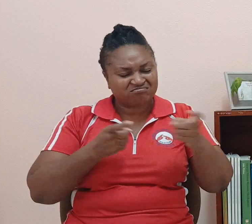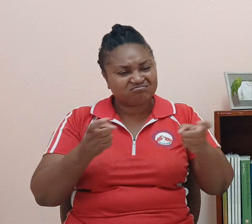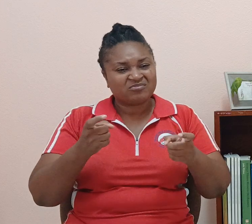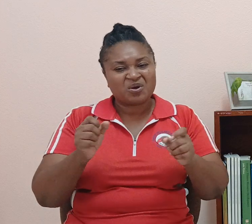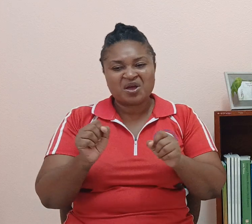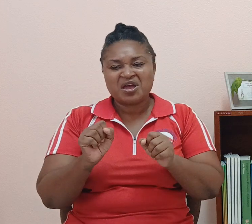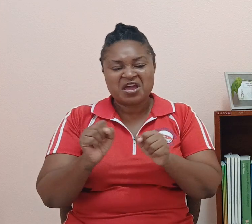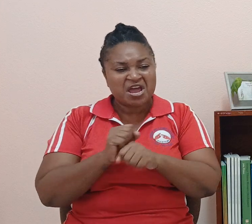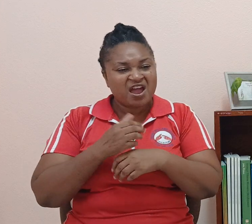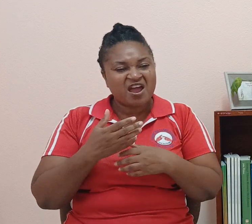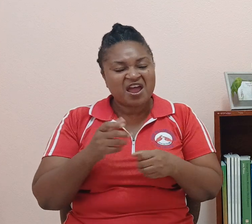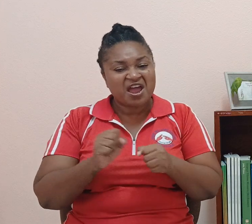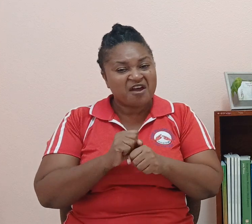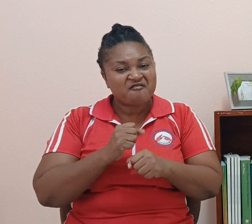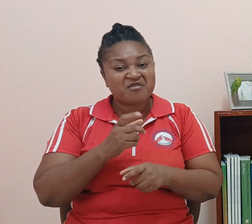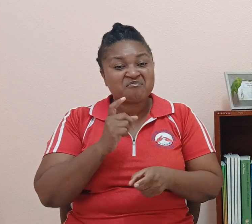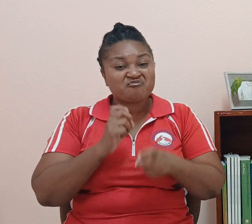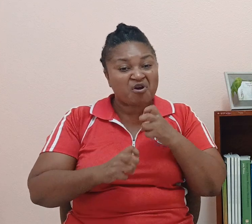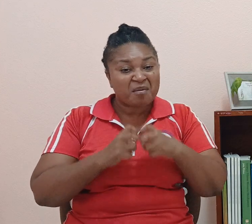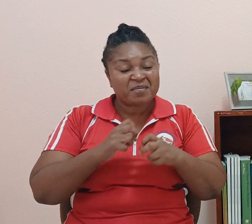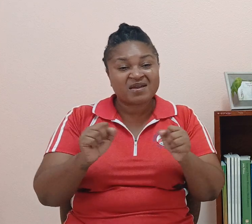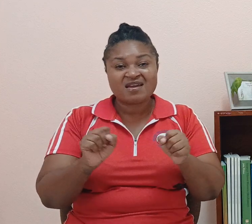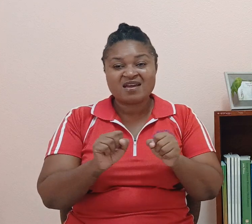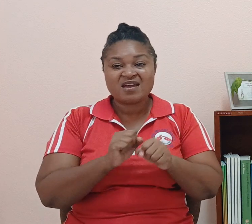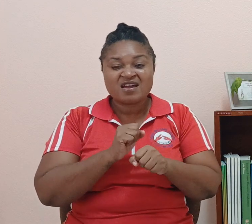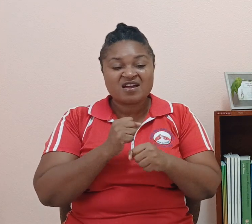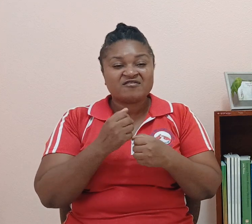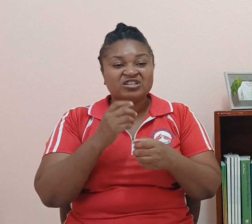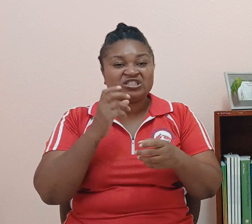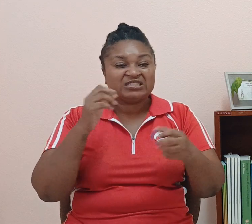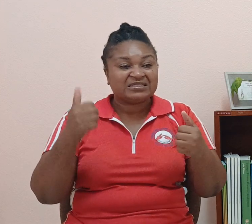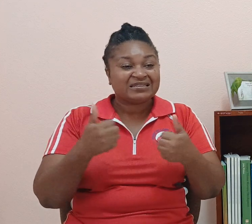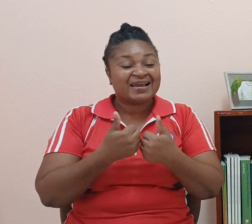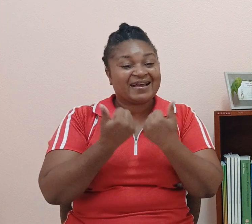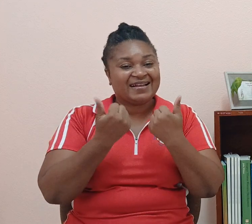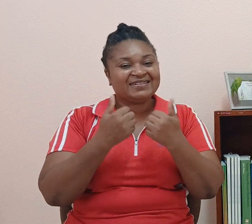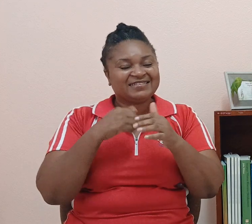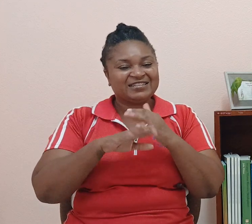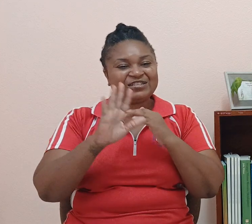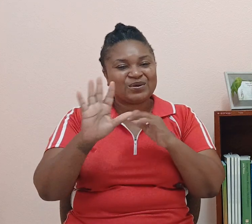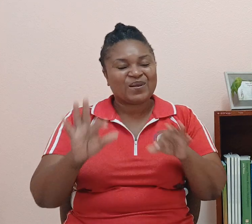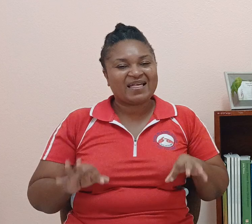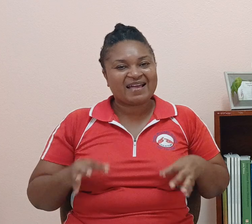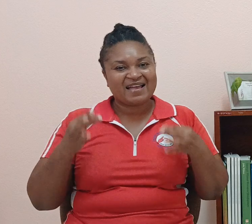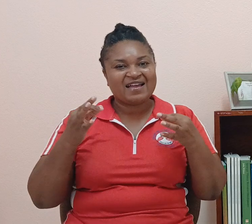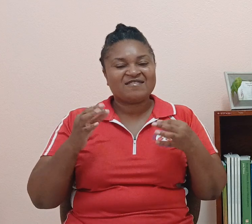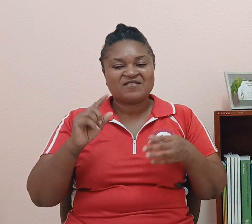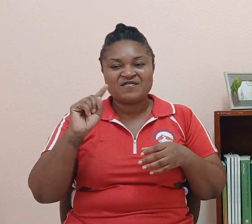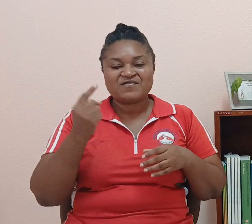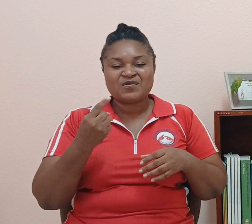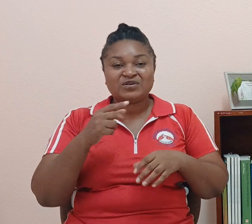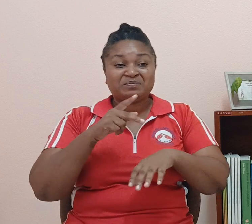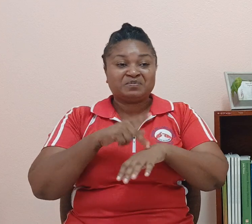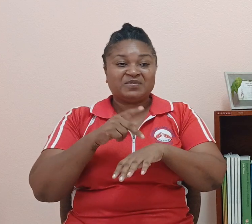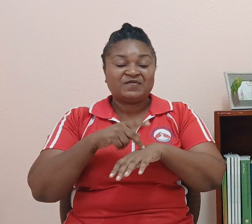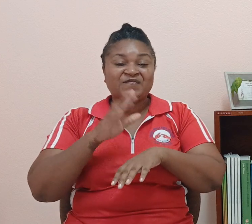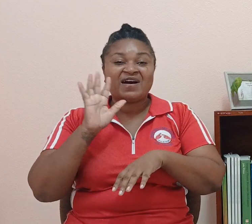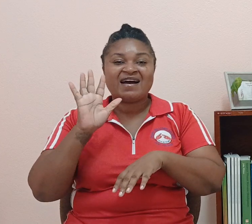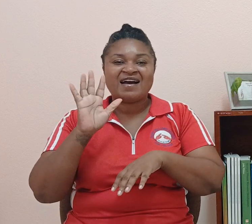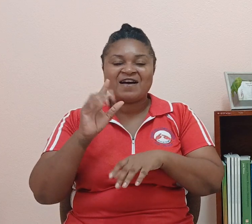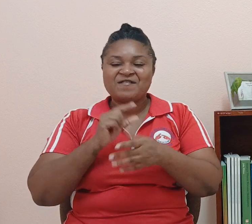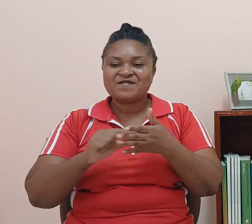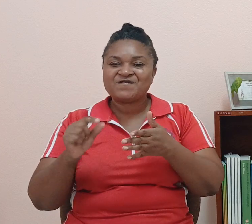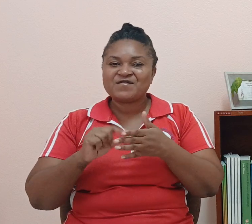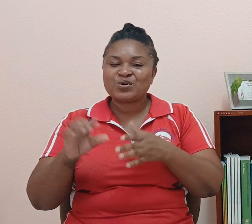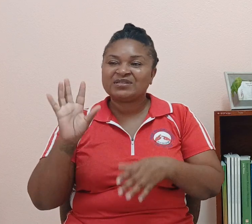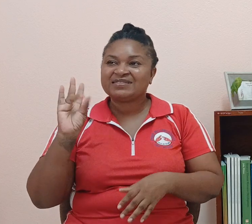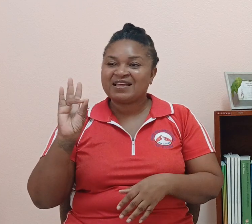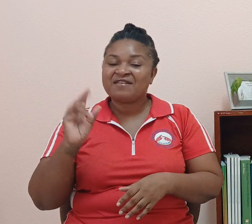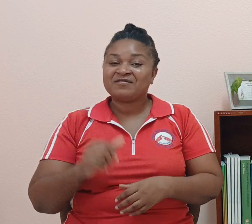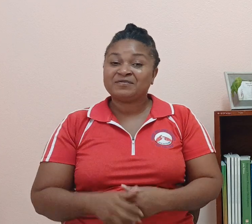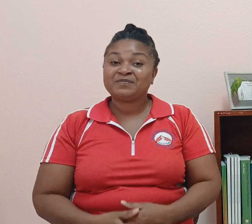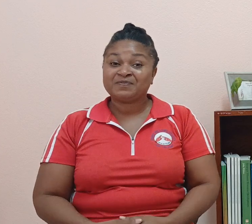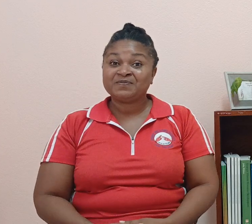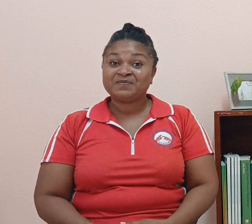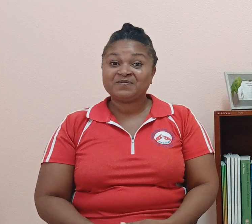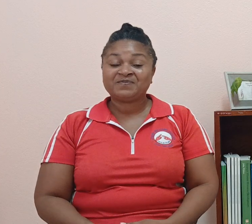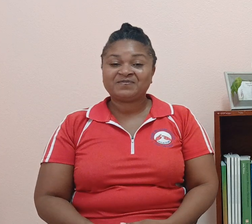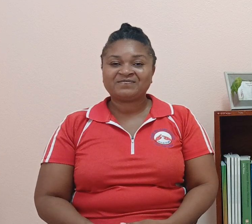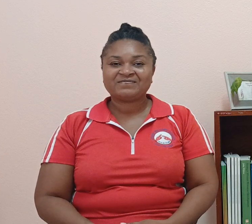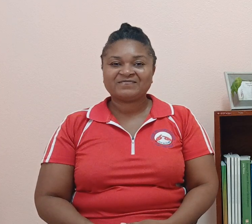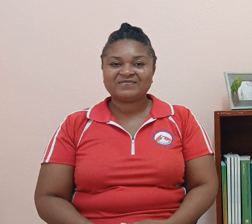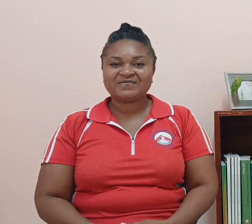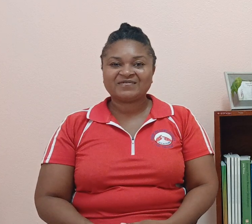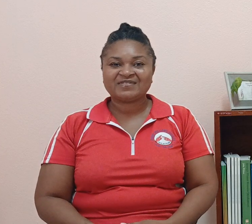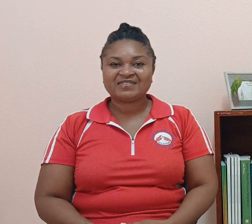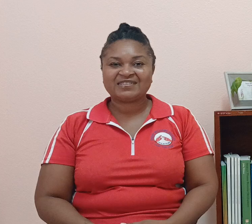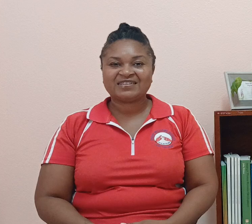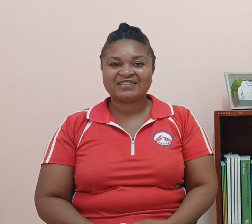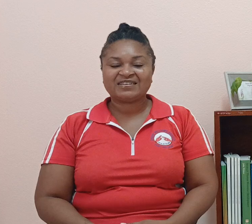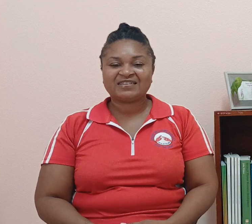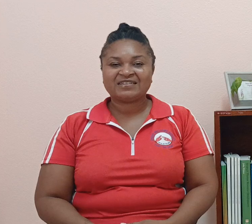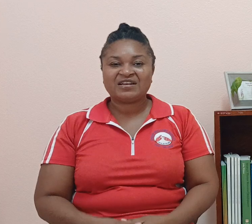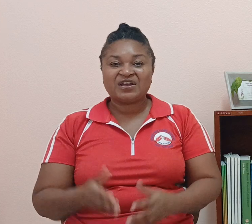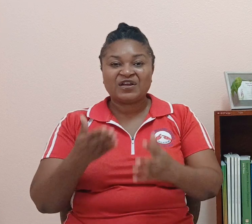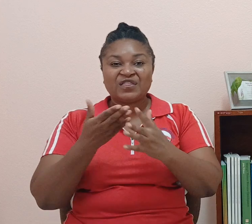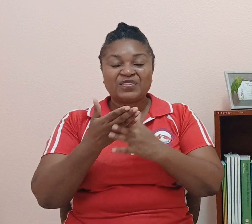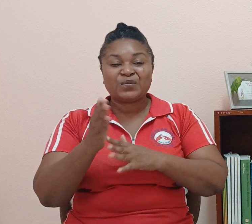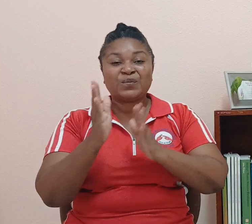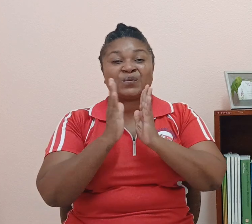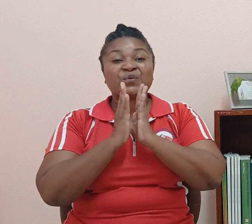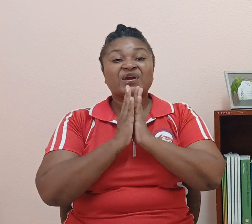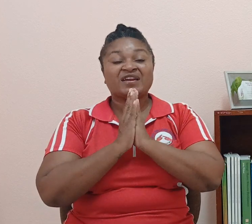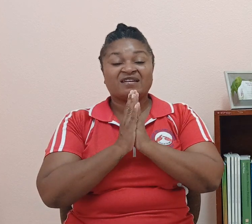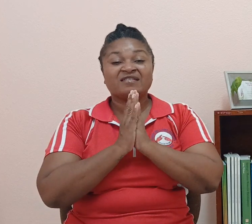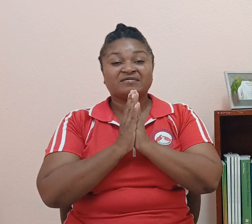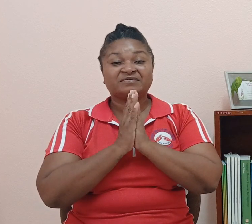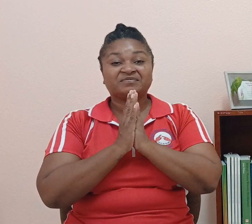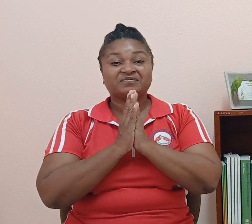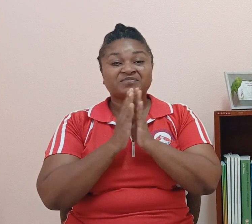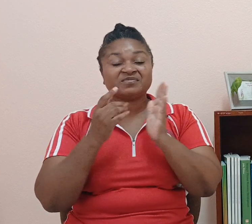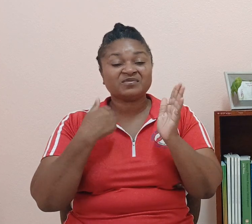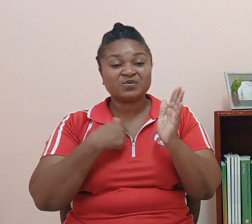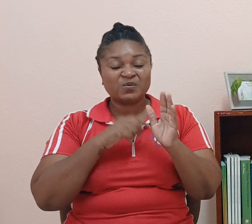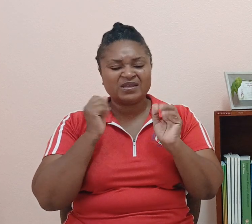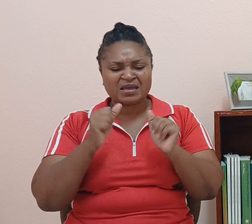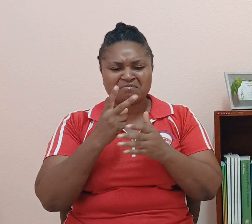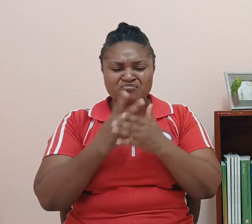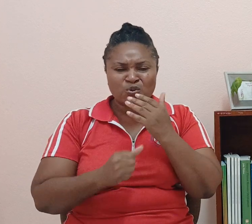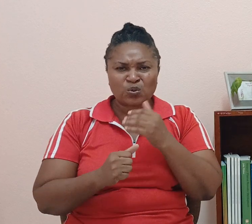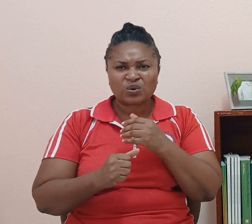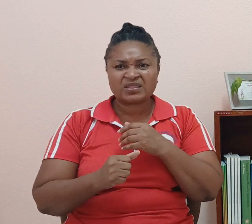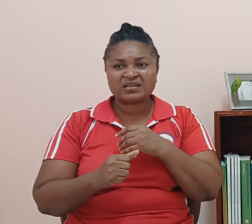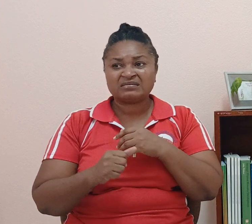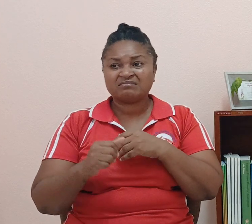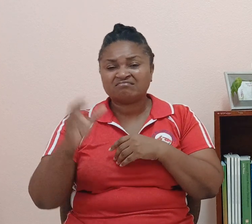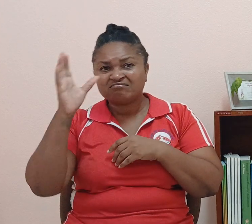problem and challenge in our life (1 Peter 5:7). Through prayer we can both seek God’s direction